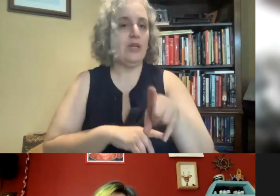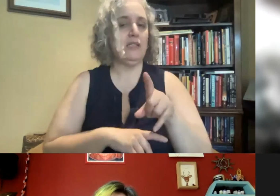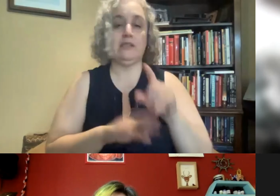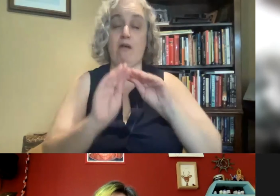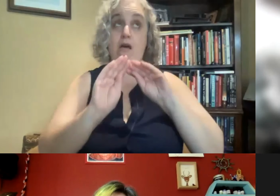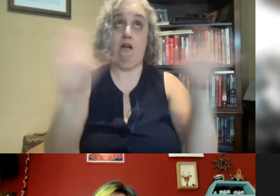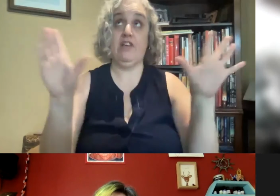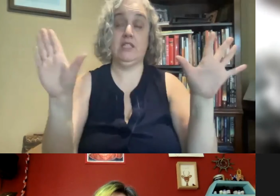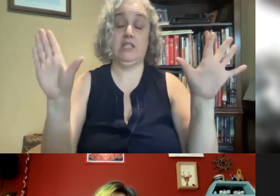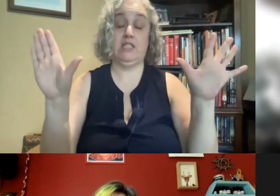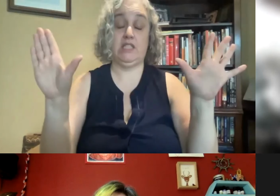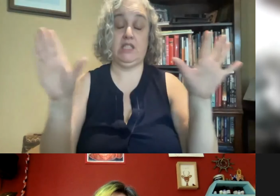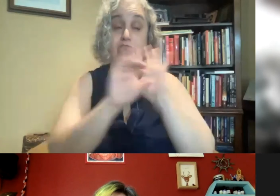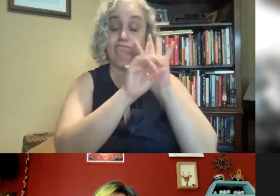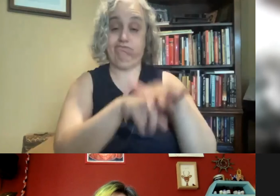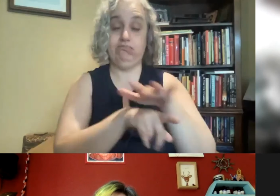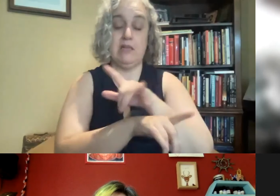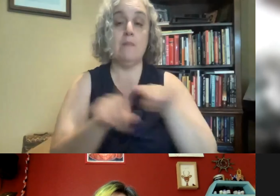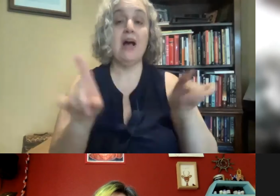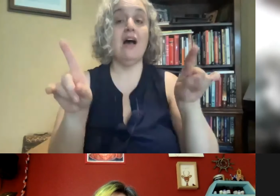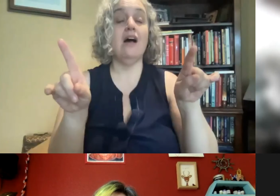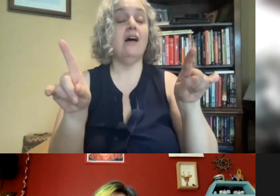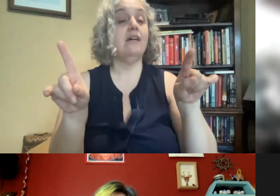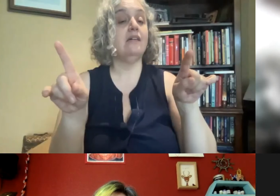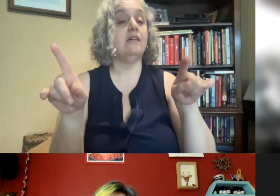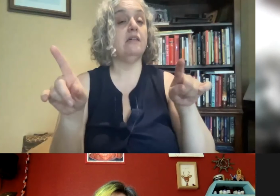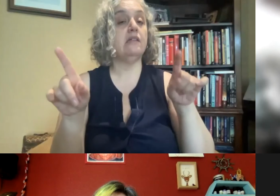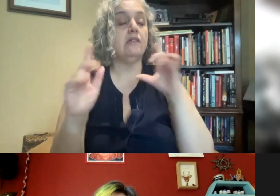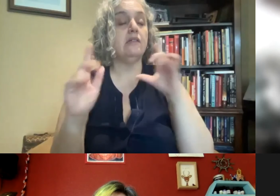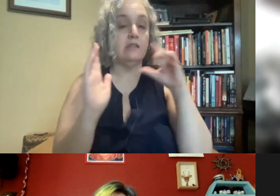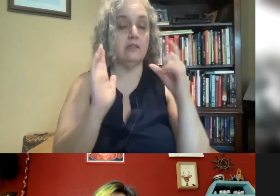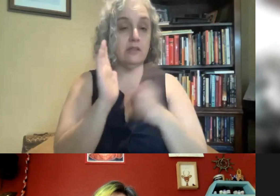But one of the things we frequently say is that